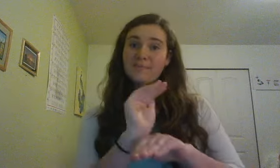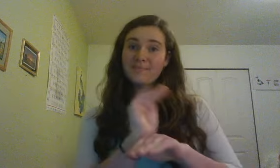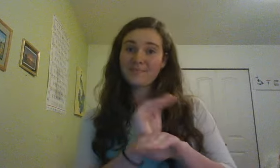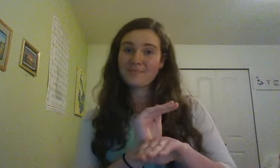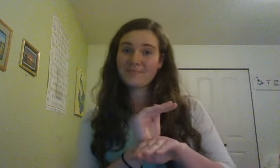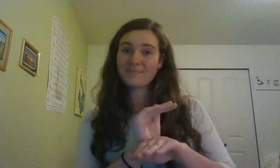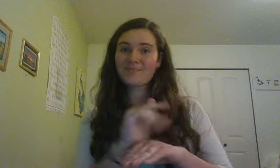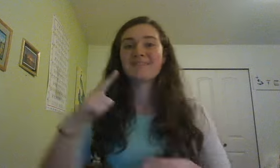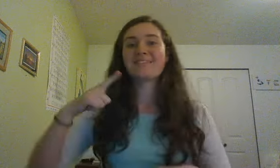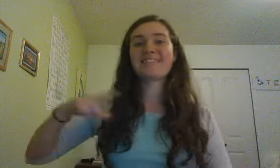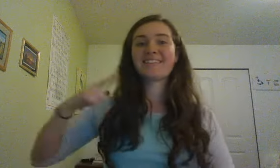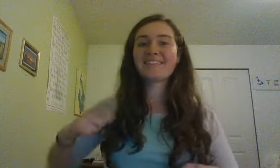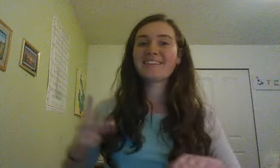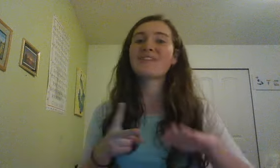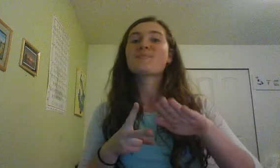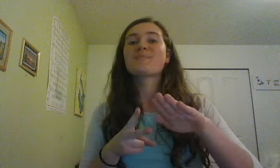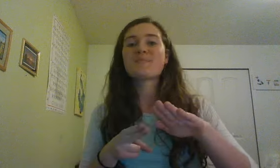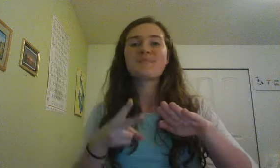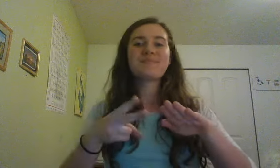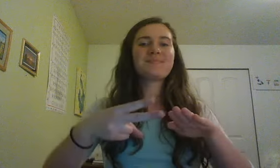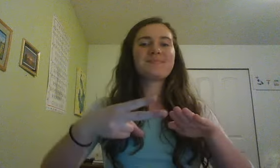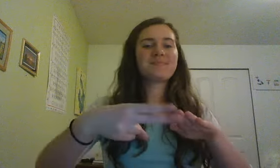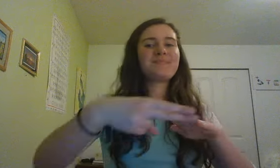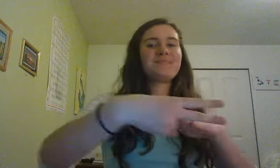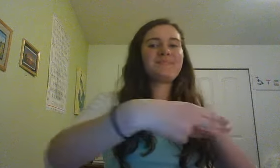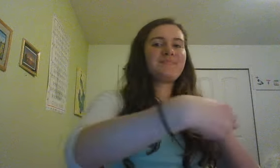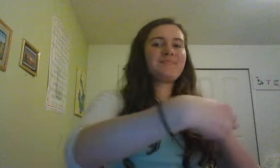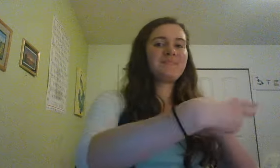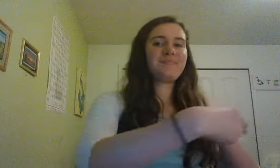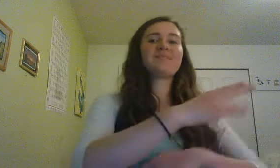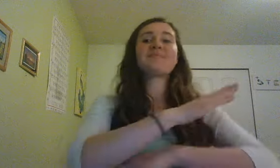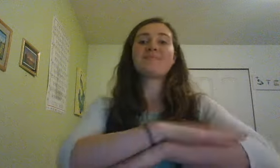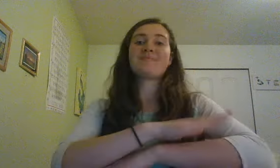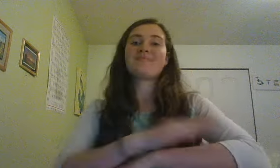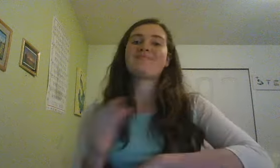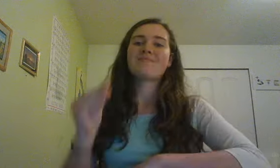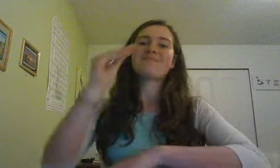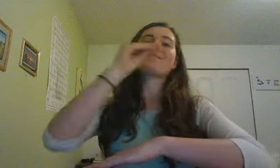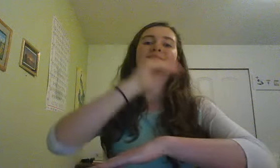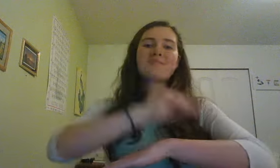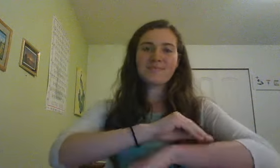That night, he cut out the leather and set it on the table.